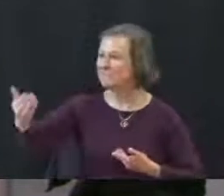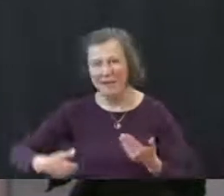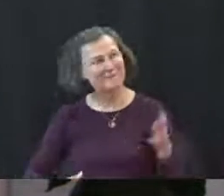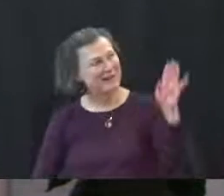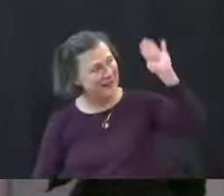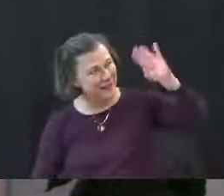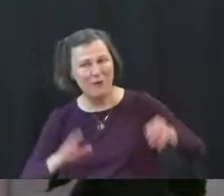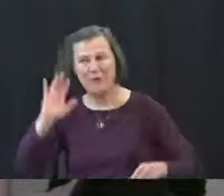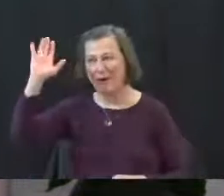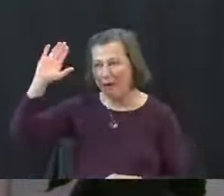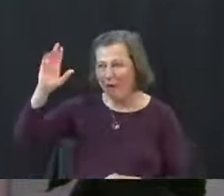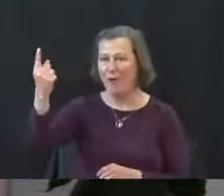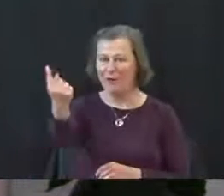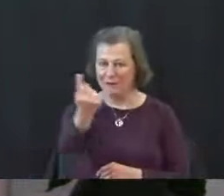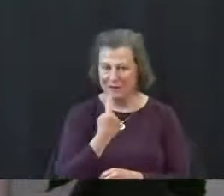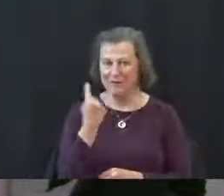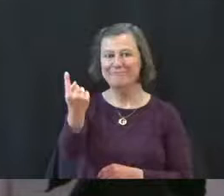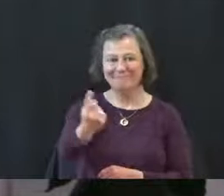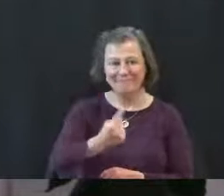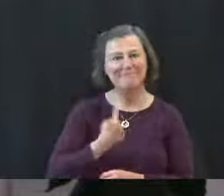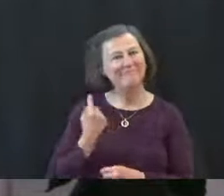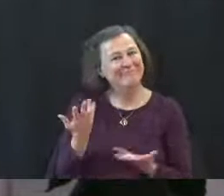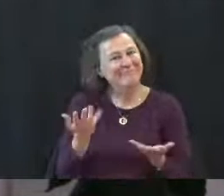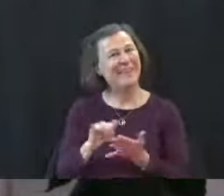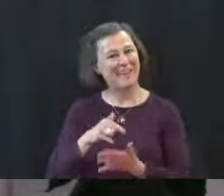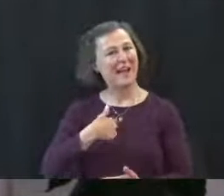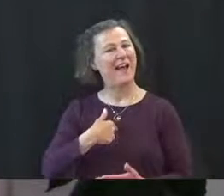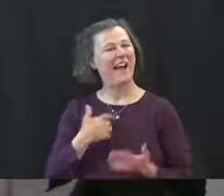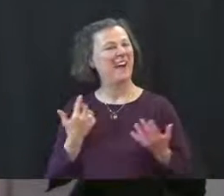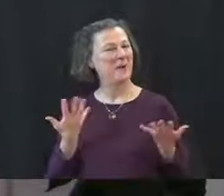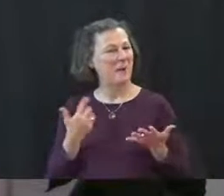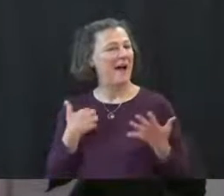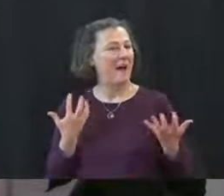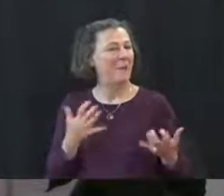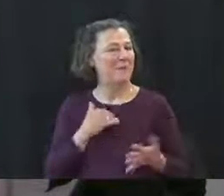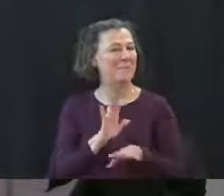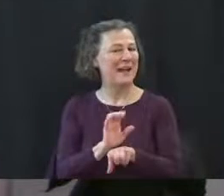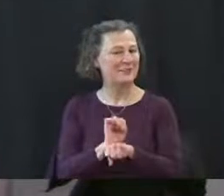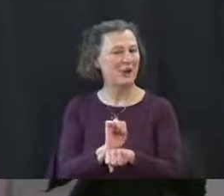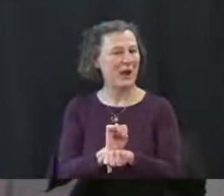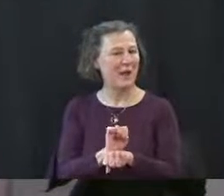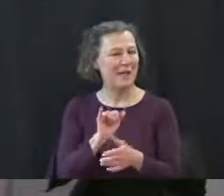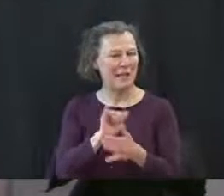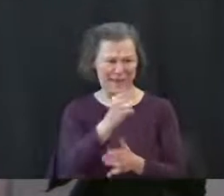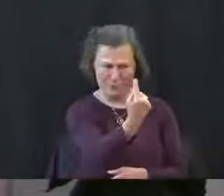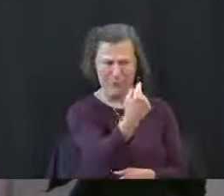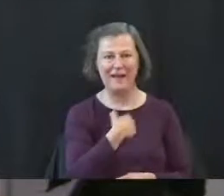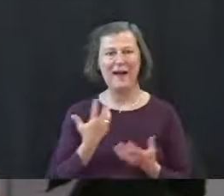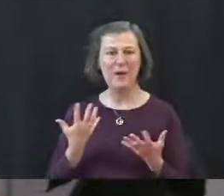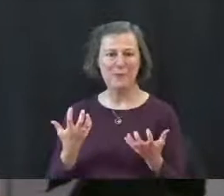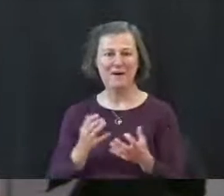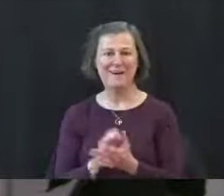the worship service. That's what I would do, that would be my job, that's the one I would want.